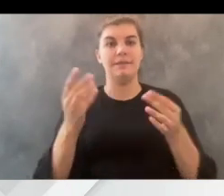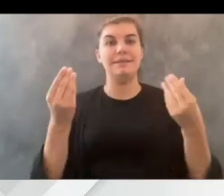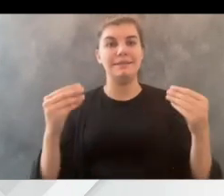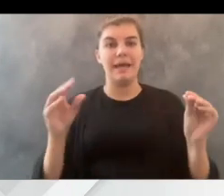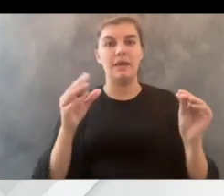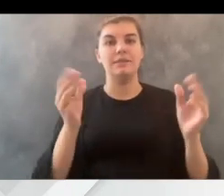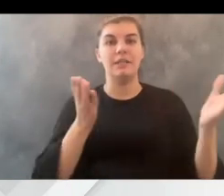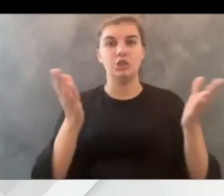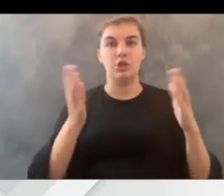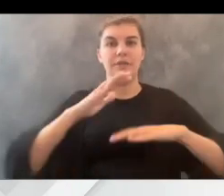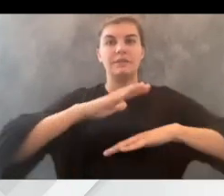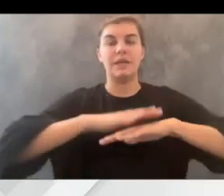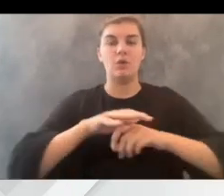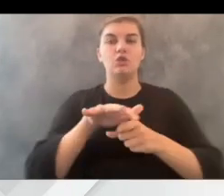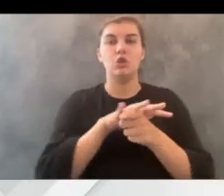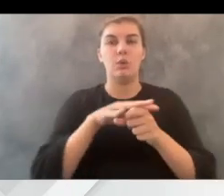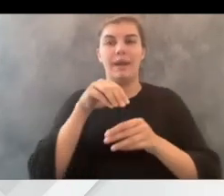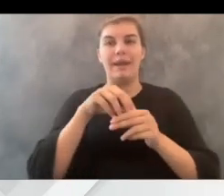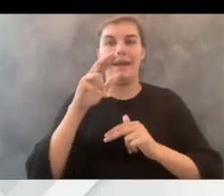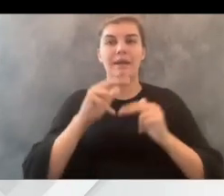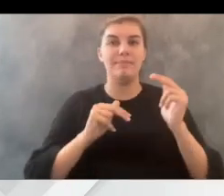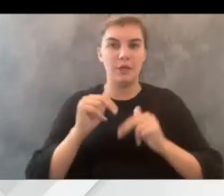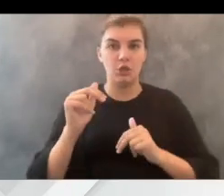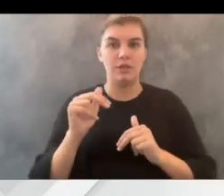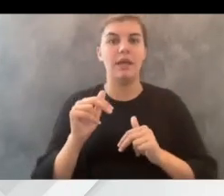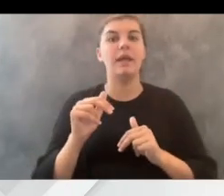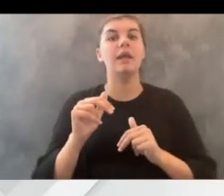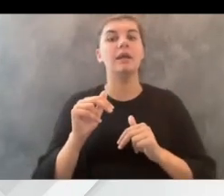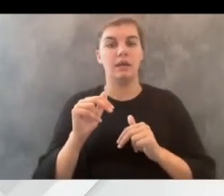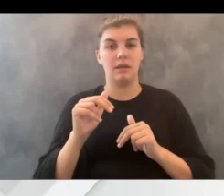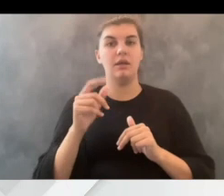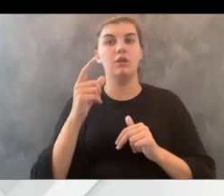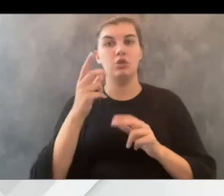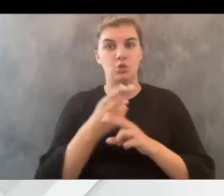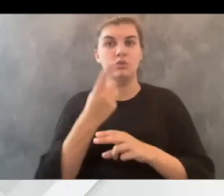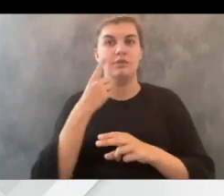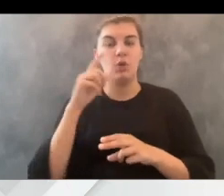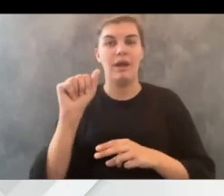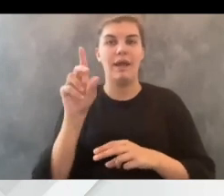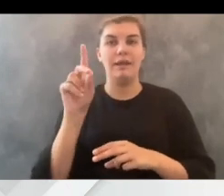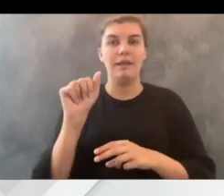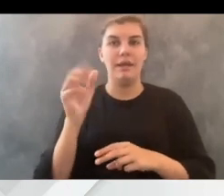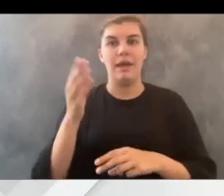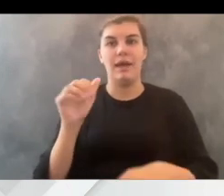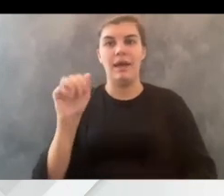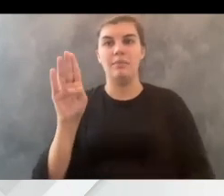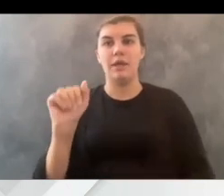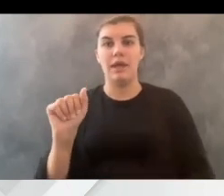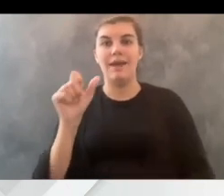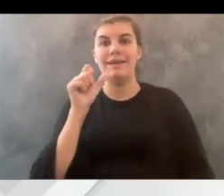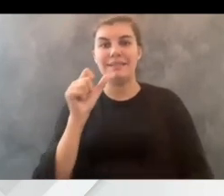are located in a building subject to the ADA or ABA that is not itself in the public right-of-way